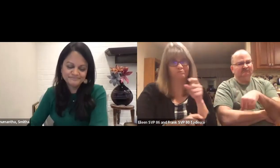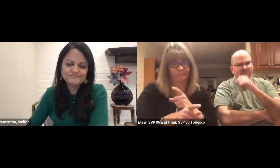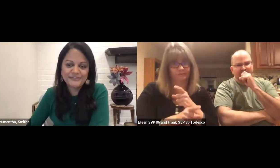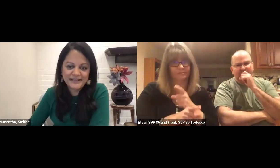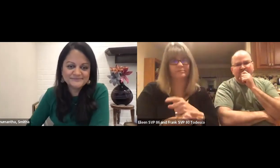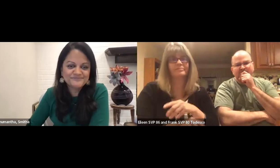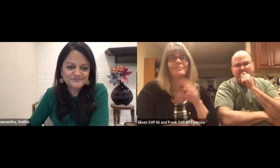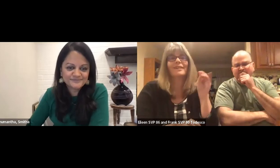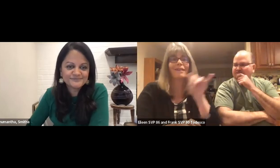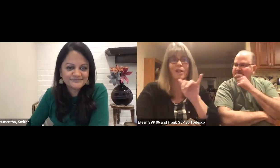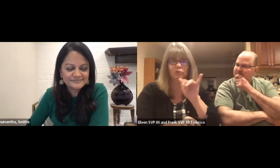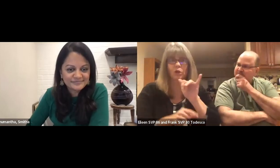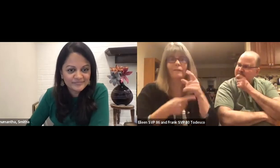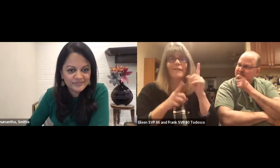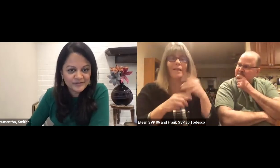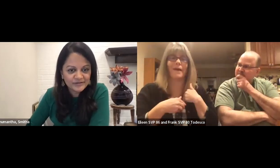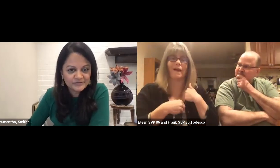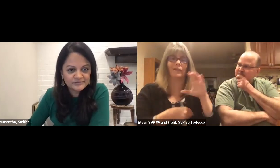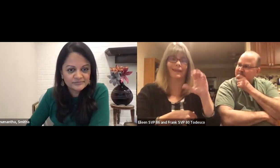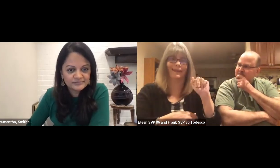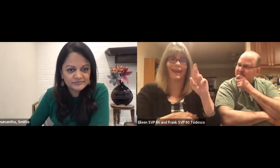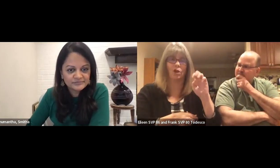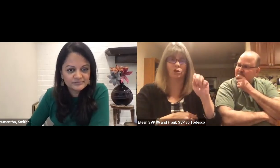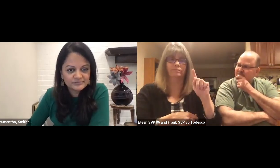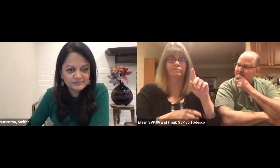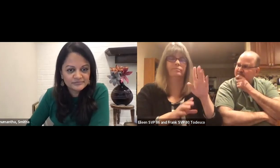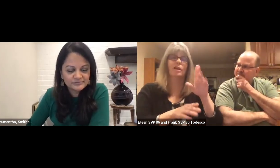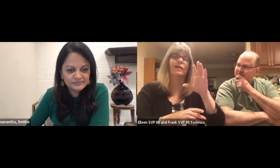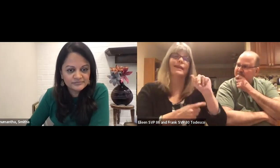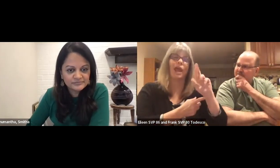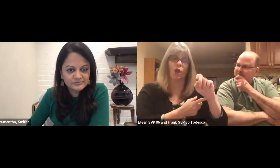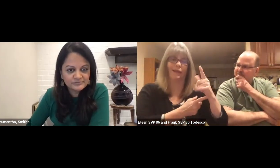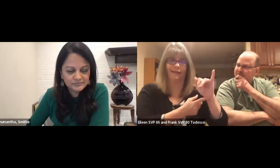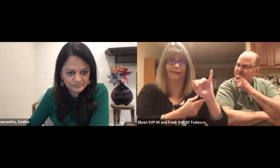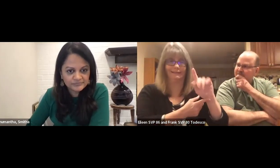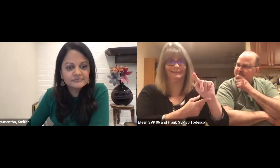to your doctors and your providers, as well. Absolutely.